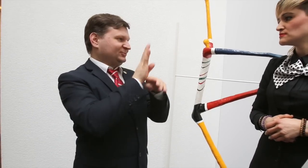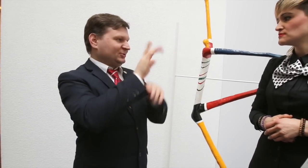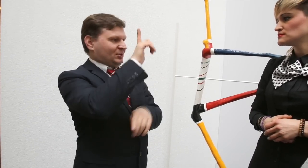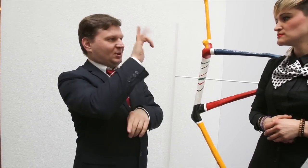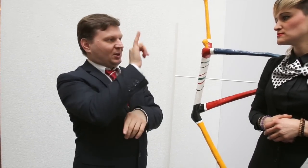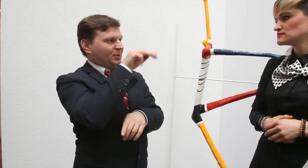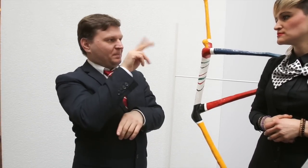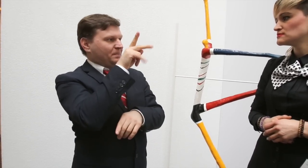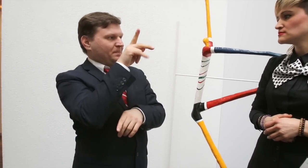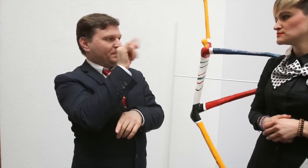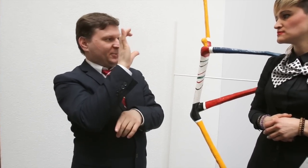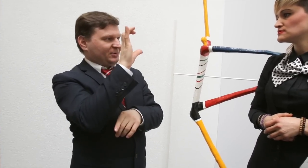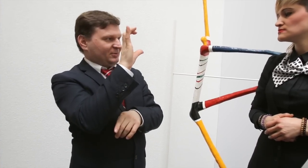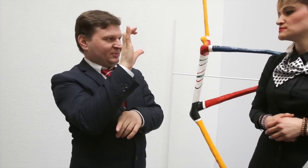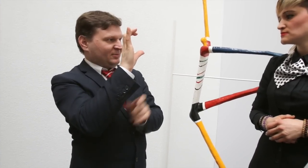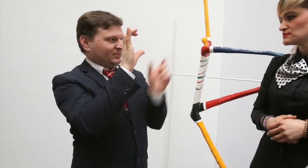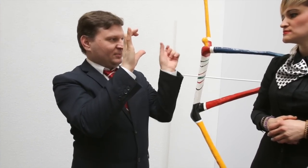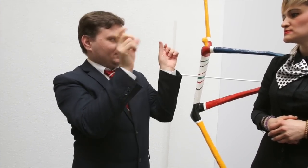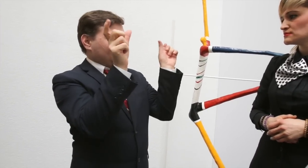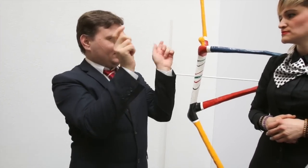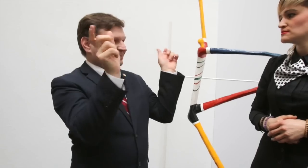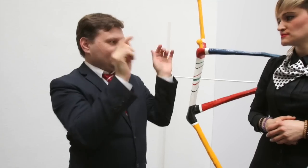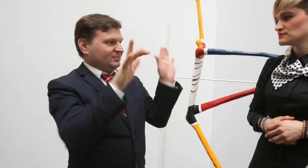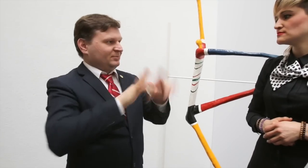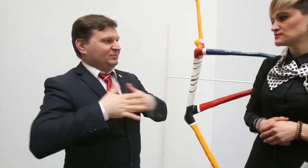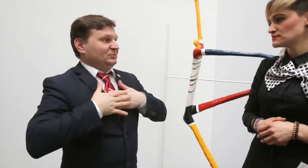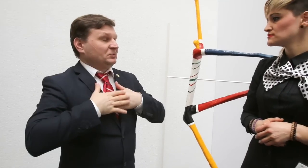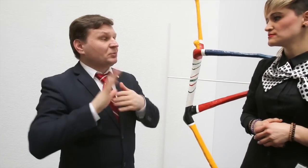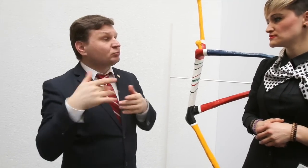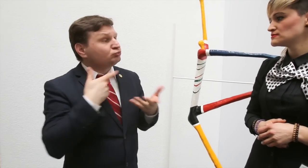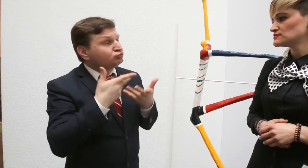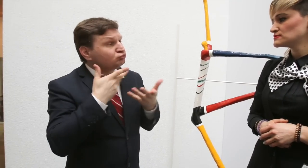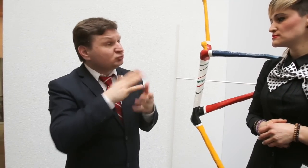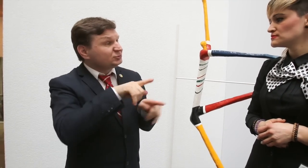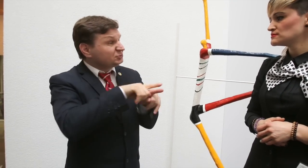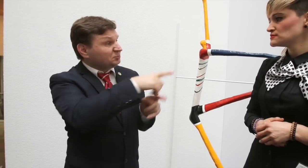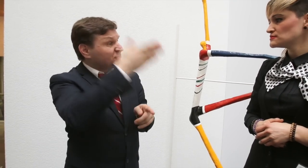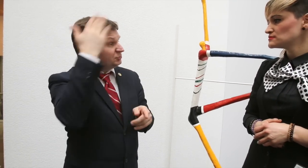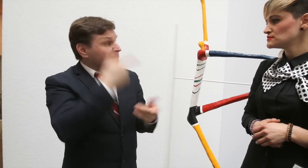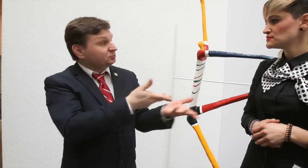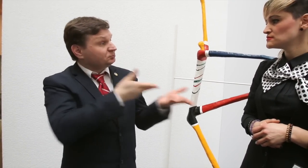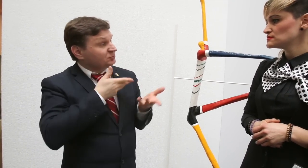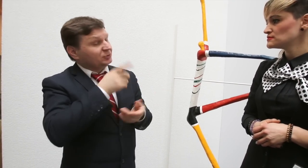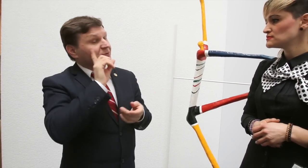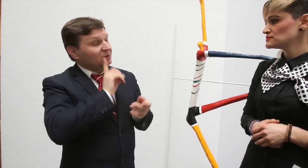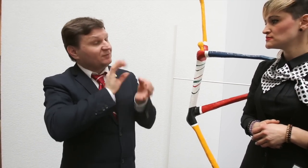Deaflympics Games, as per IOC policy.